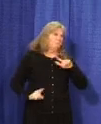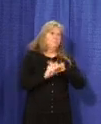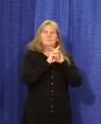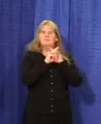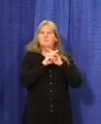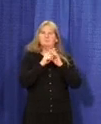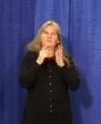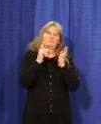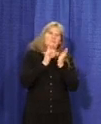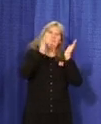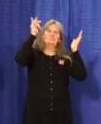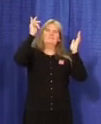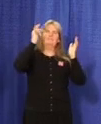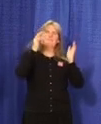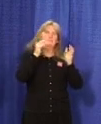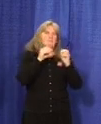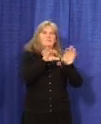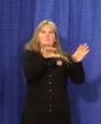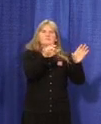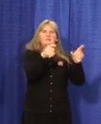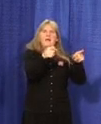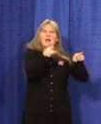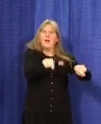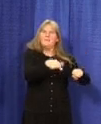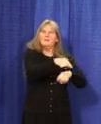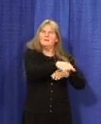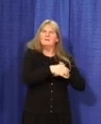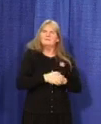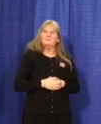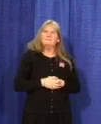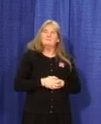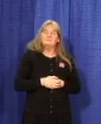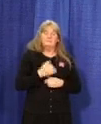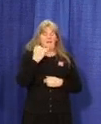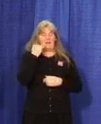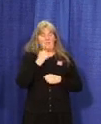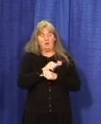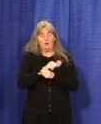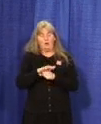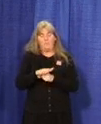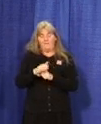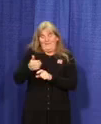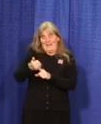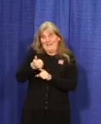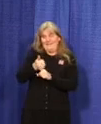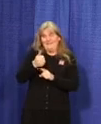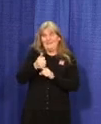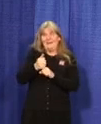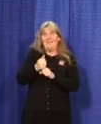it is given to infect. If COVID had a goal, it would be to infect as many people as